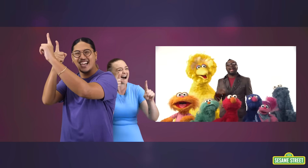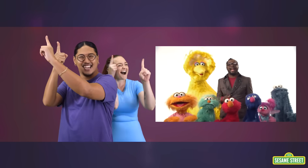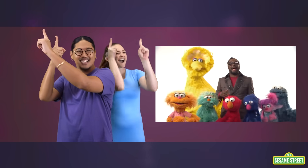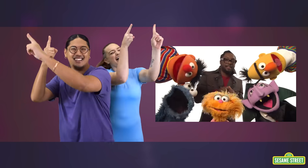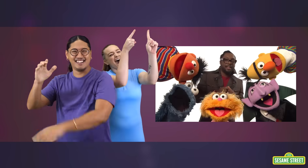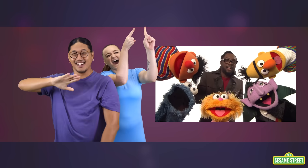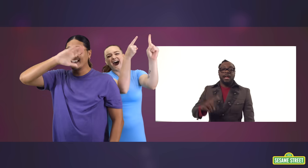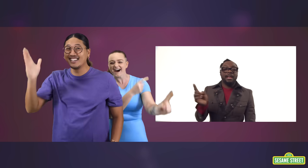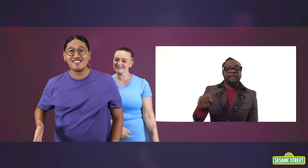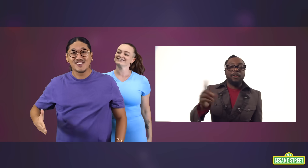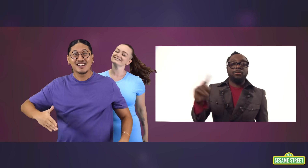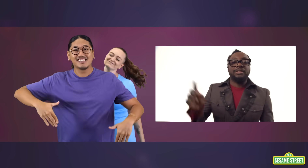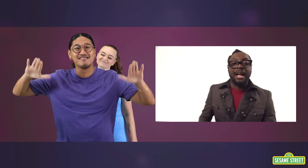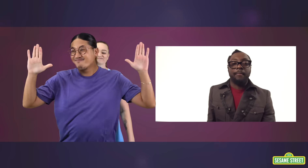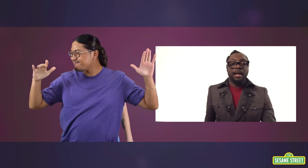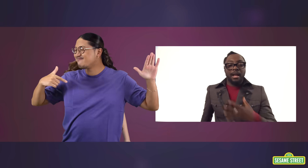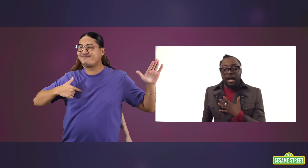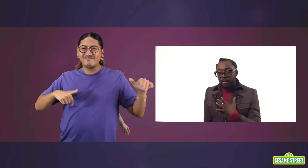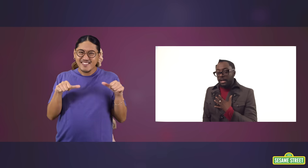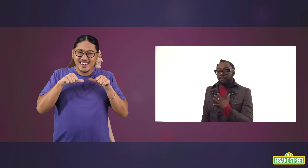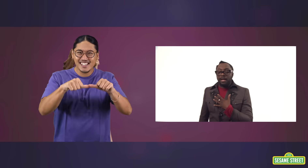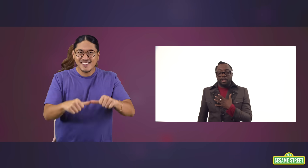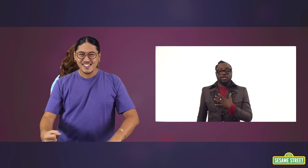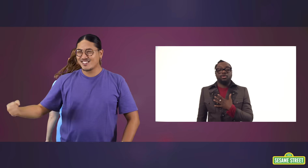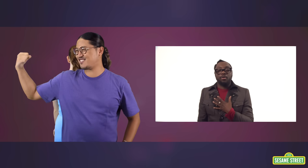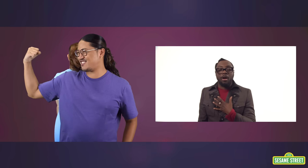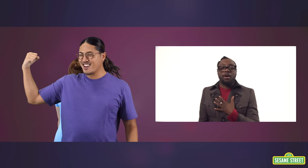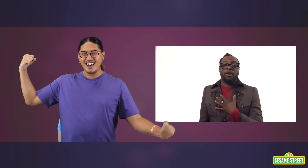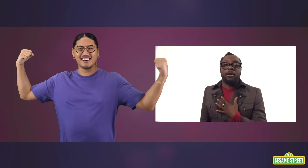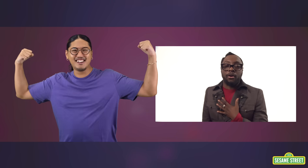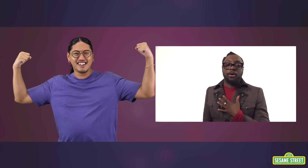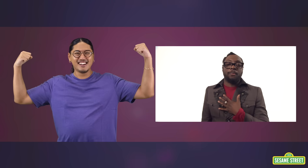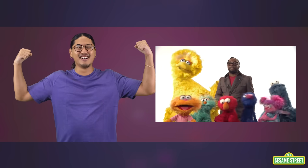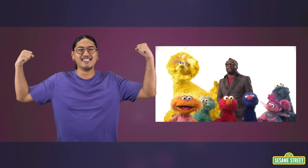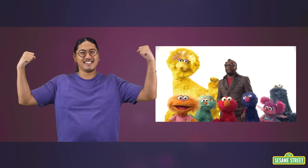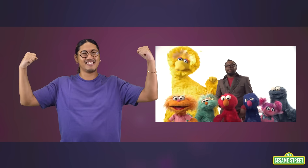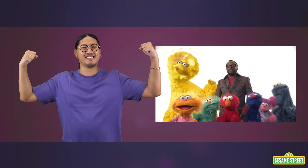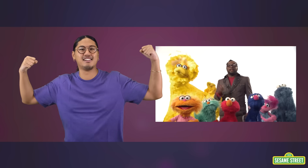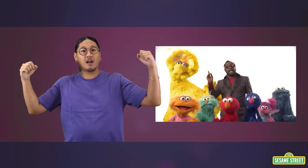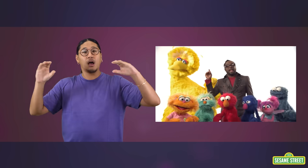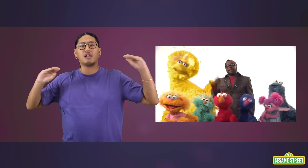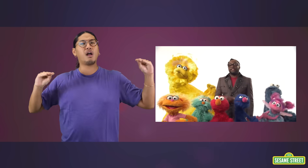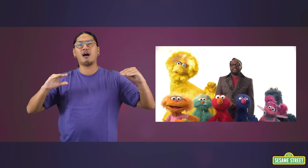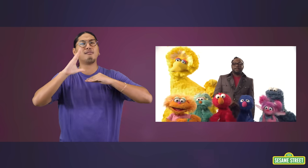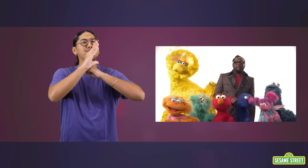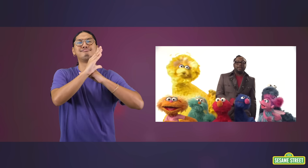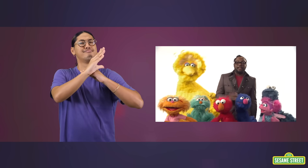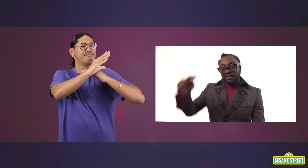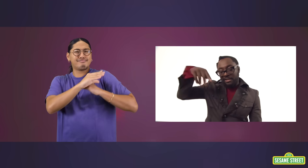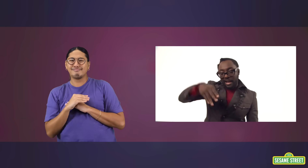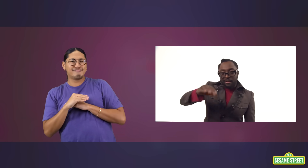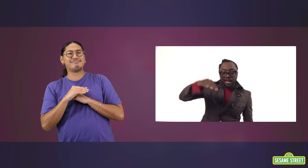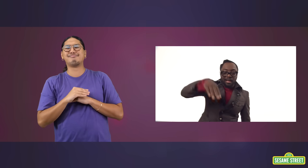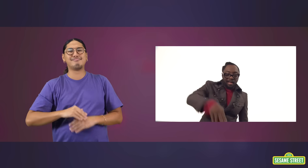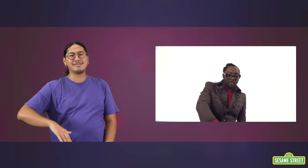High I'm never gonna stop I'll keep on getting stronger And nothing's gonna bring me down